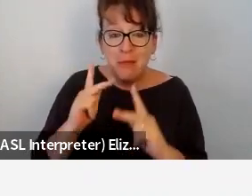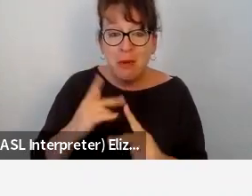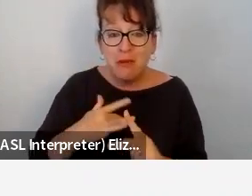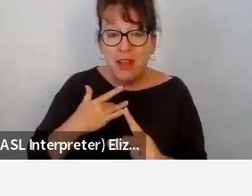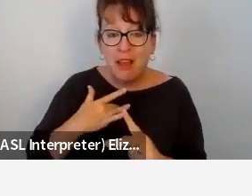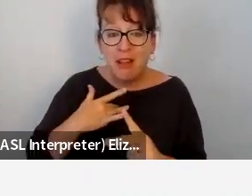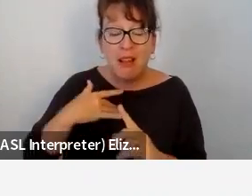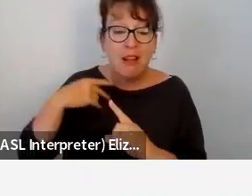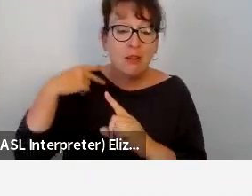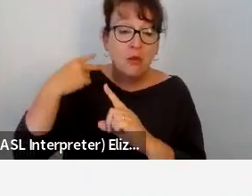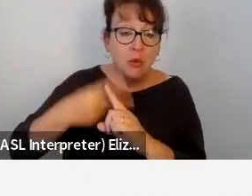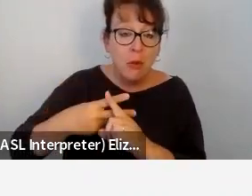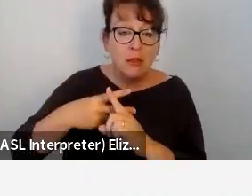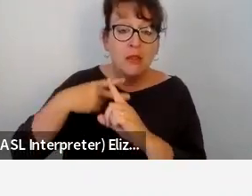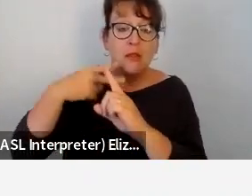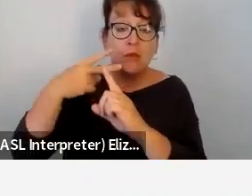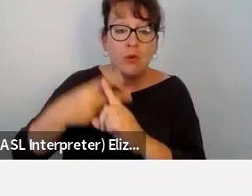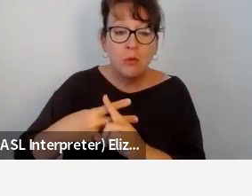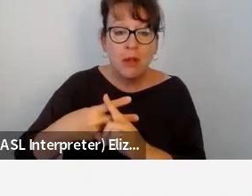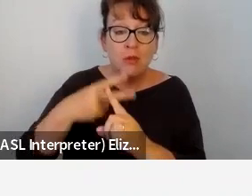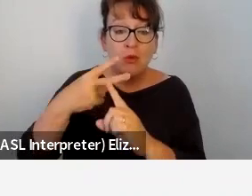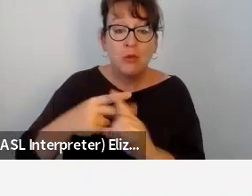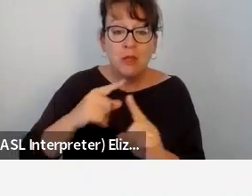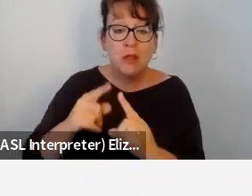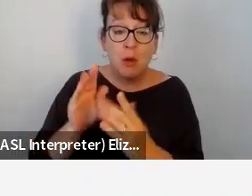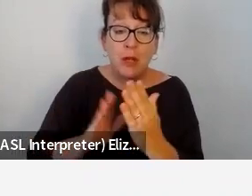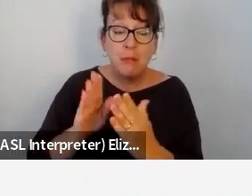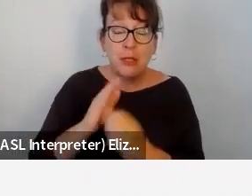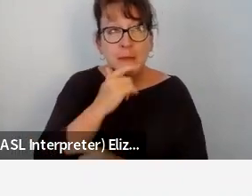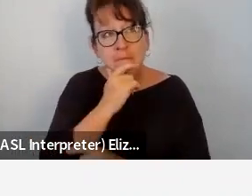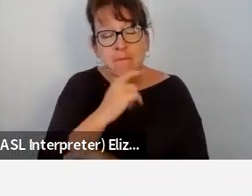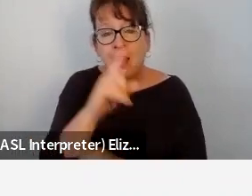be engaging in a near-port community during the planning project. And we also anticipate